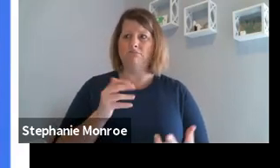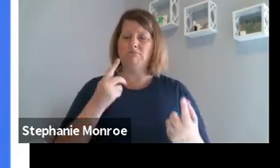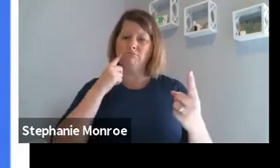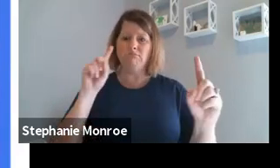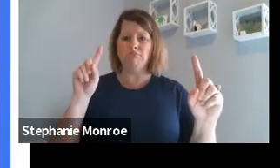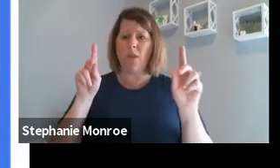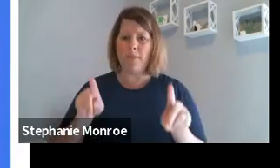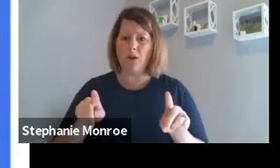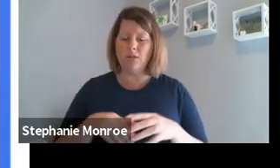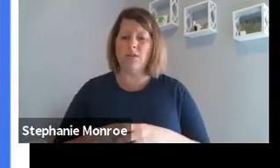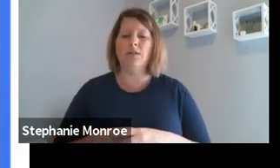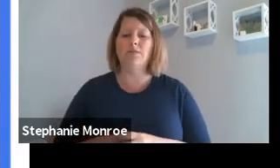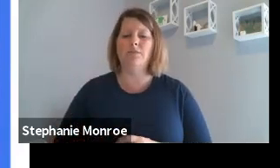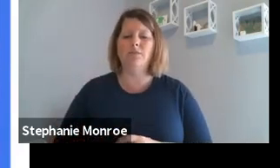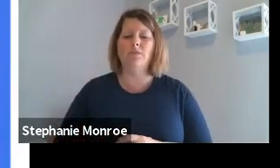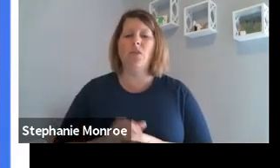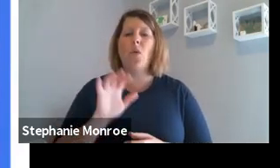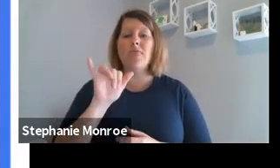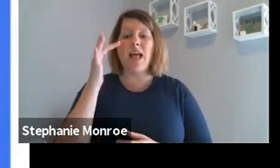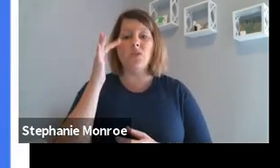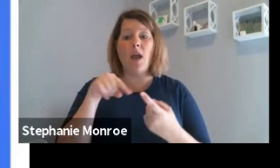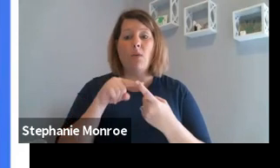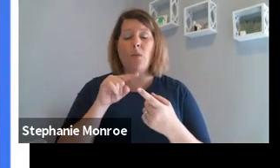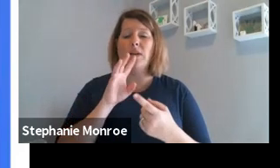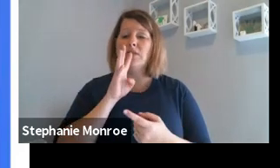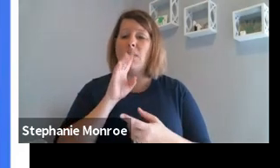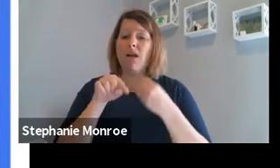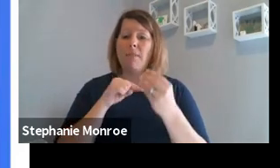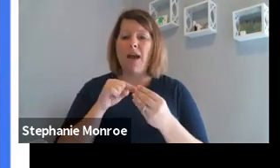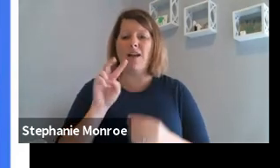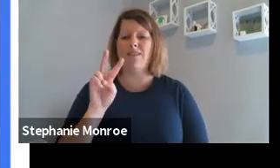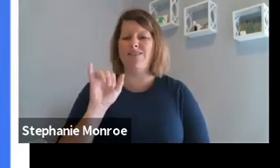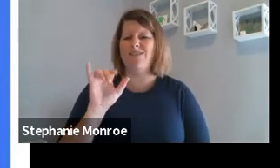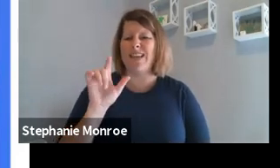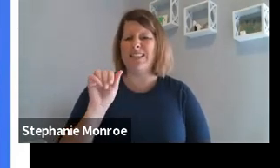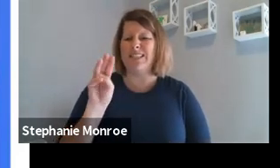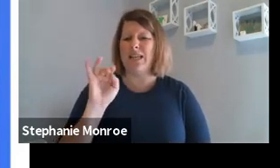That's why when we speak about victimization, we always encourage individuals